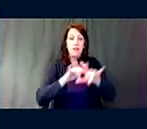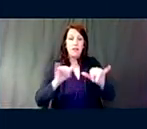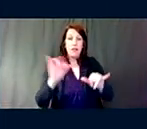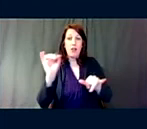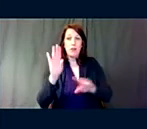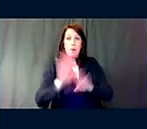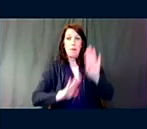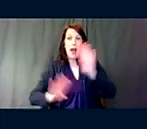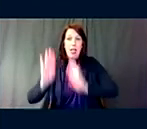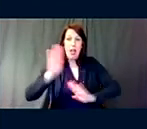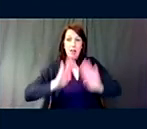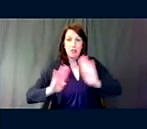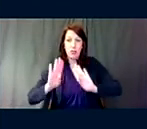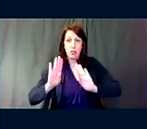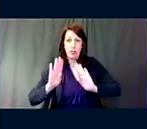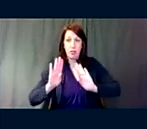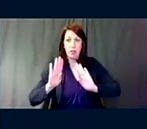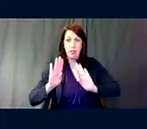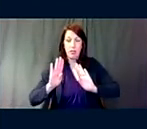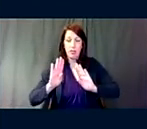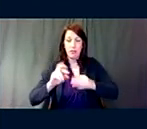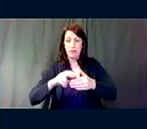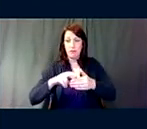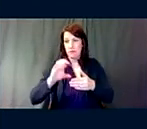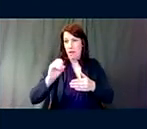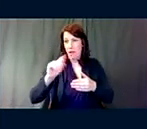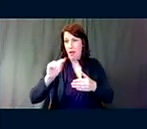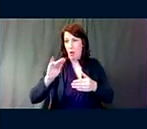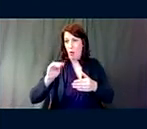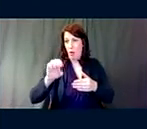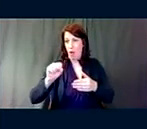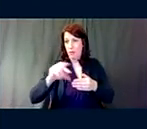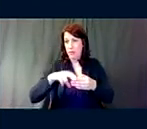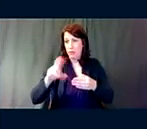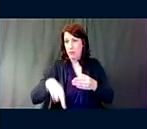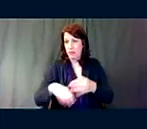HAVE SOCIAL IMPACT, BUT ALSO